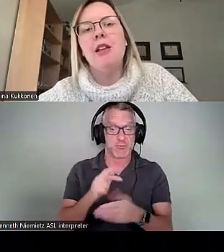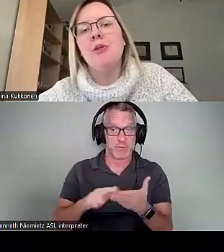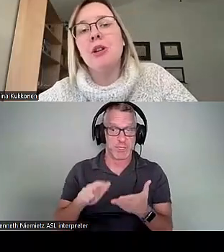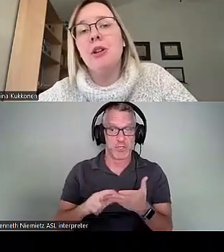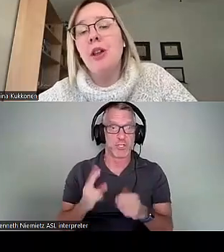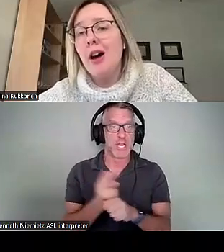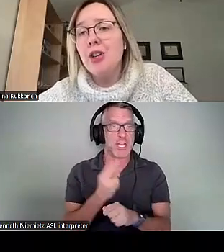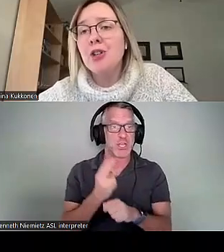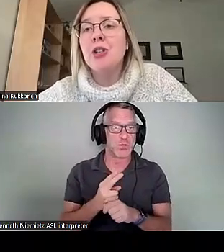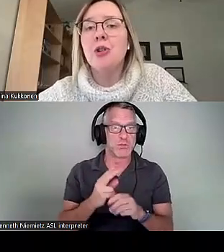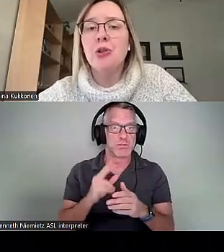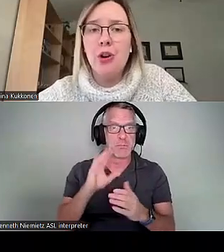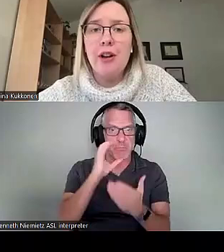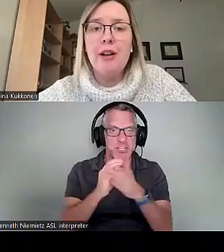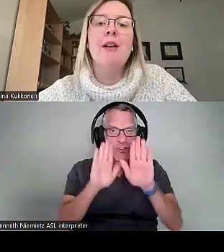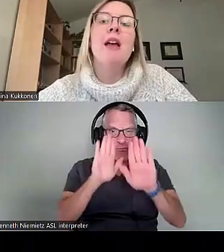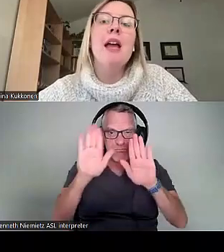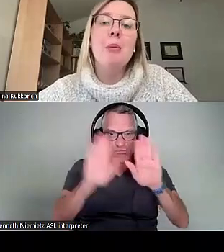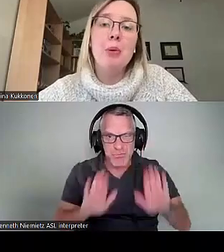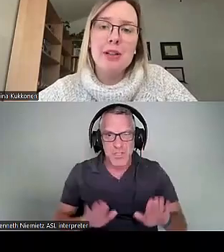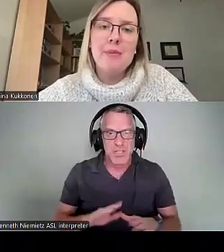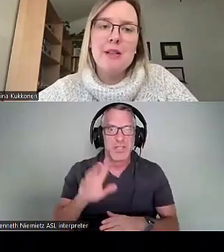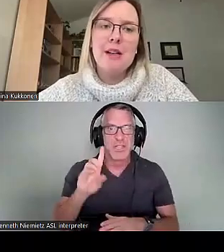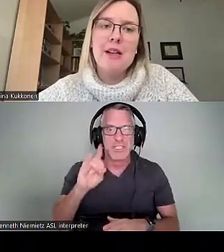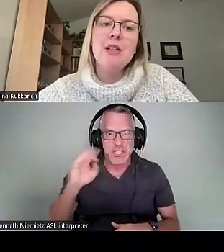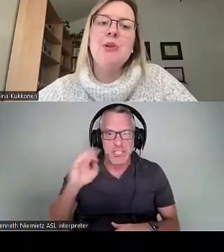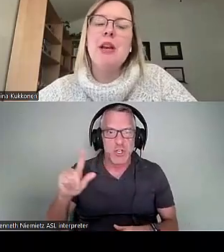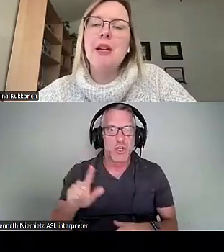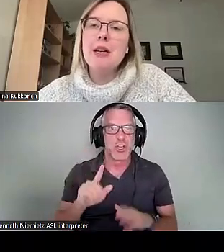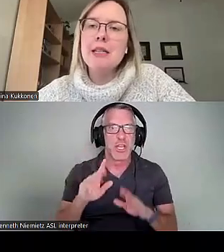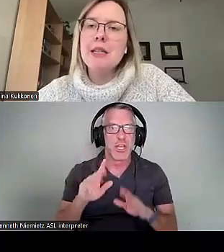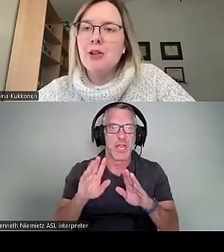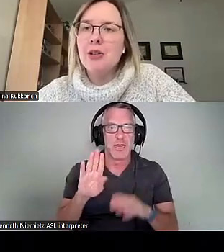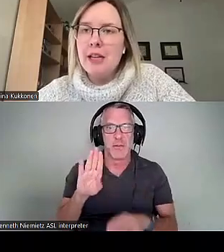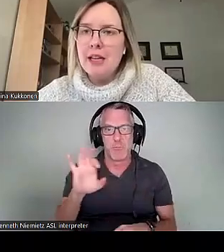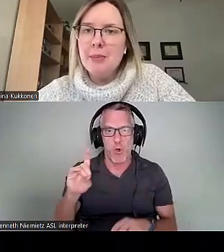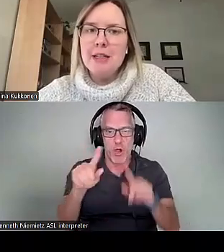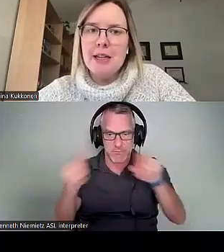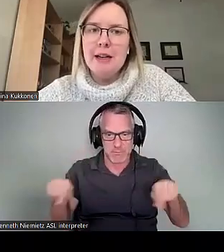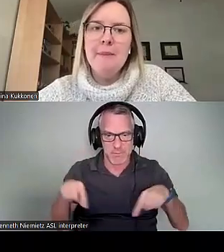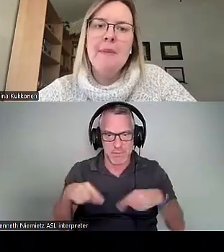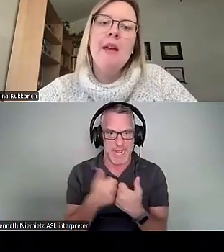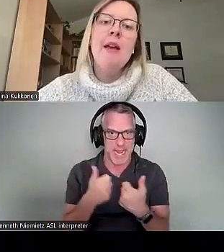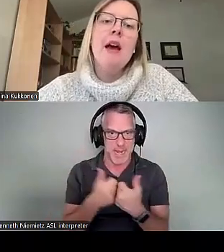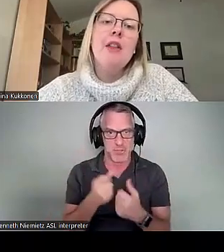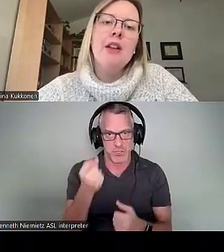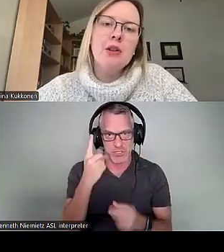I used collage, digital drawing, and board game design to analyze and understand my data. And then